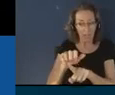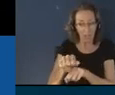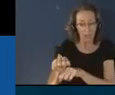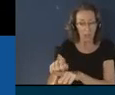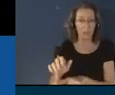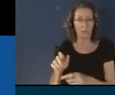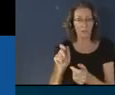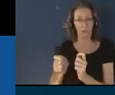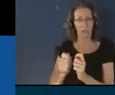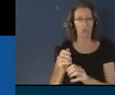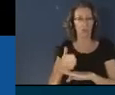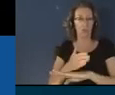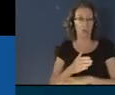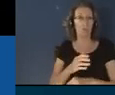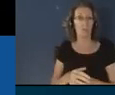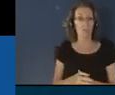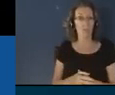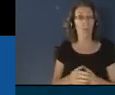um Last thing but not least is you're going to attach,